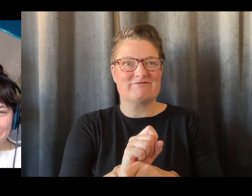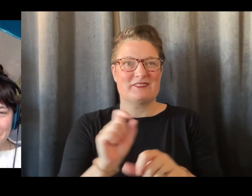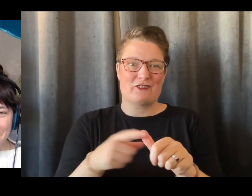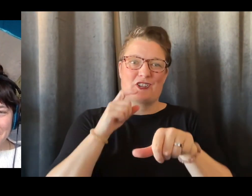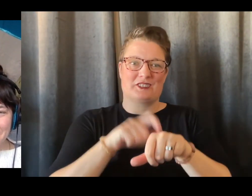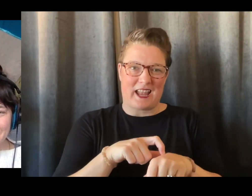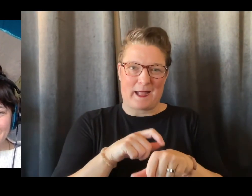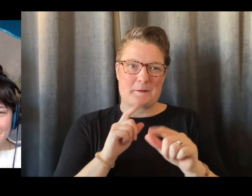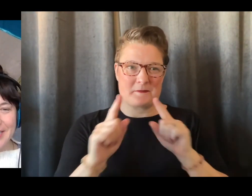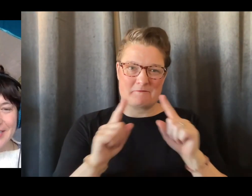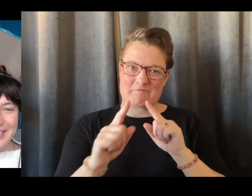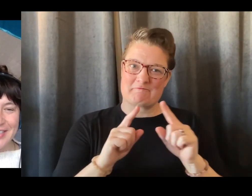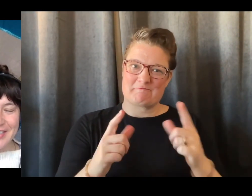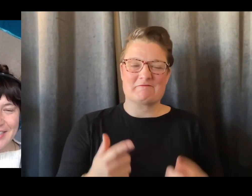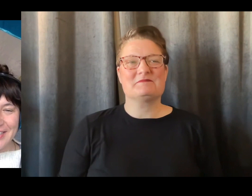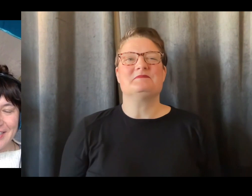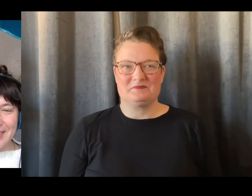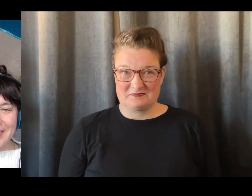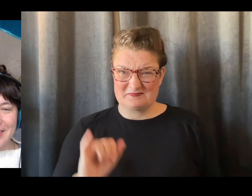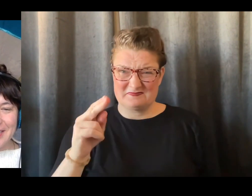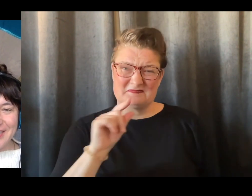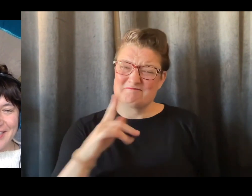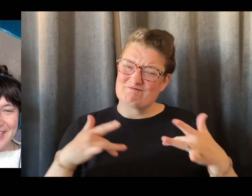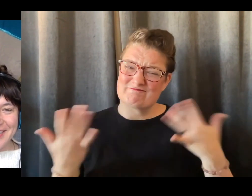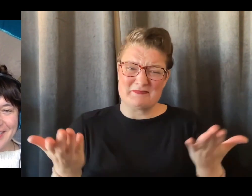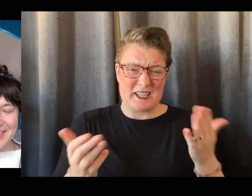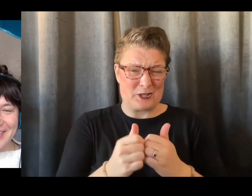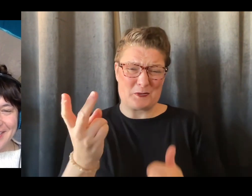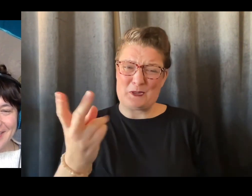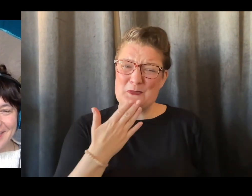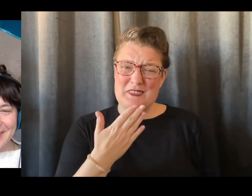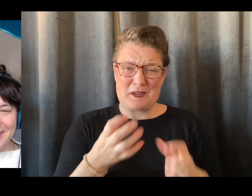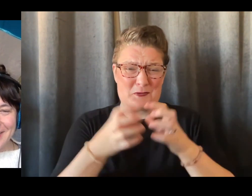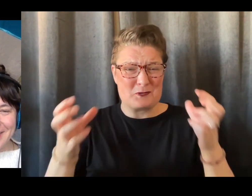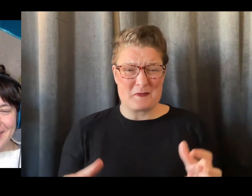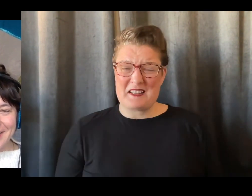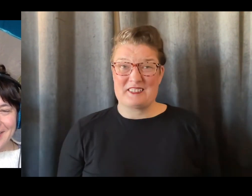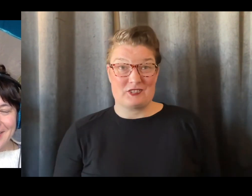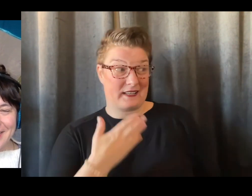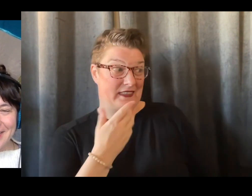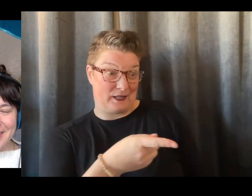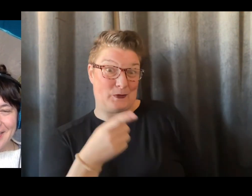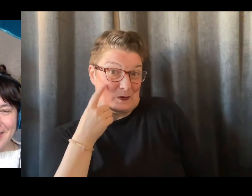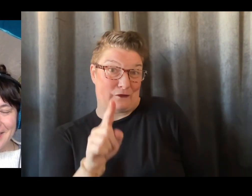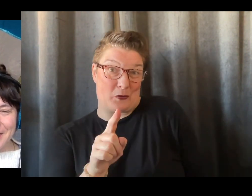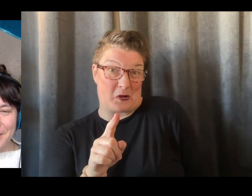Jna: I'm so glad to be here with you. Thank you so much. Nomy: Thank you so much for your contribution and all the